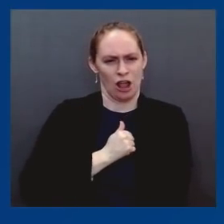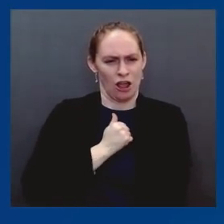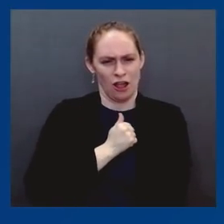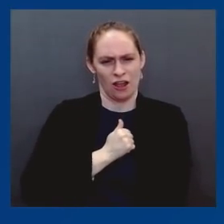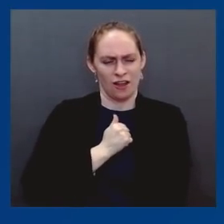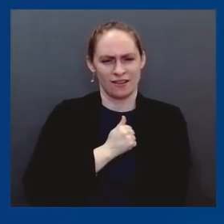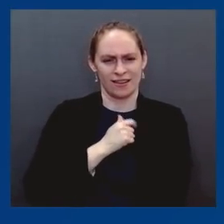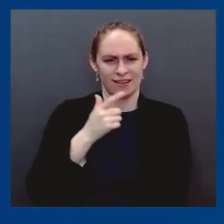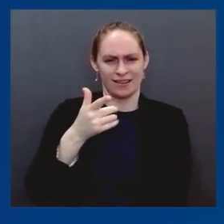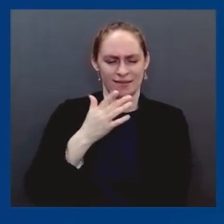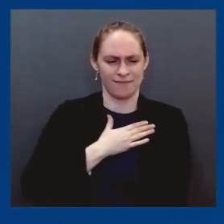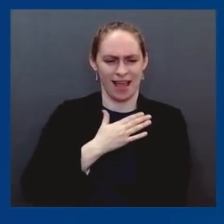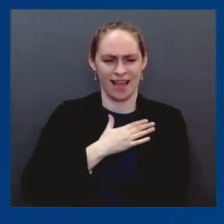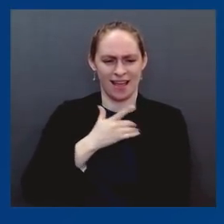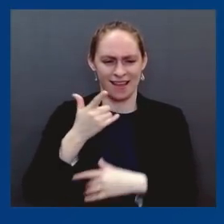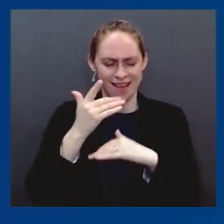Yes, I'd like to ask Dr. Walensky